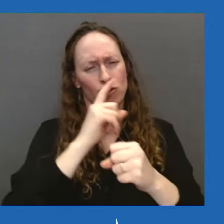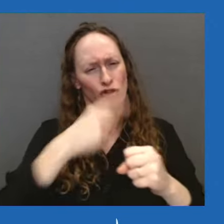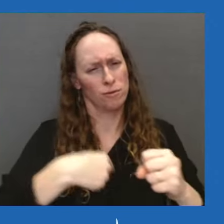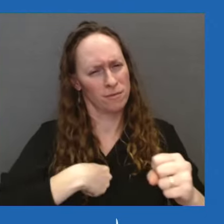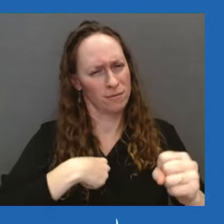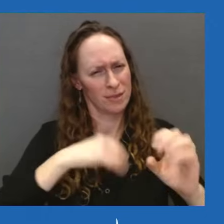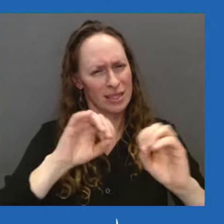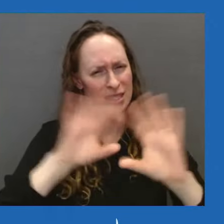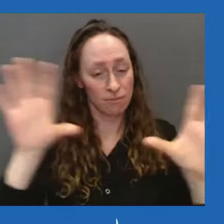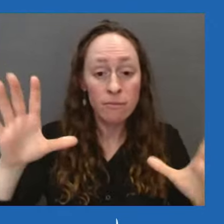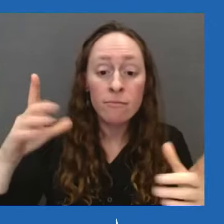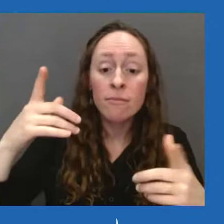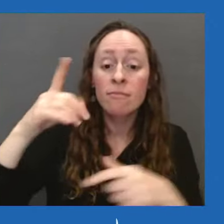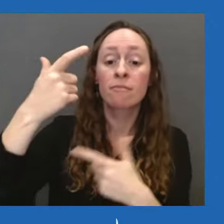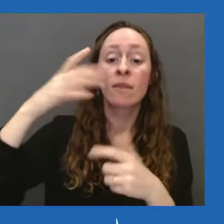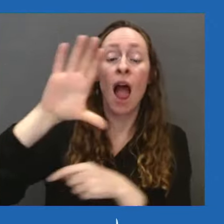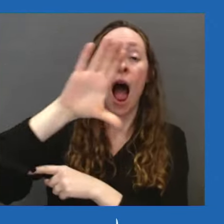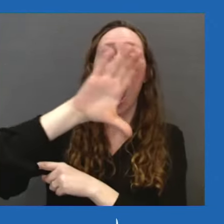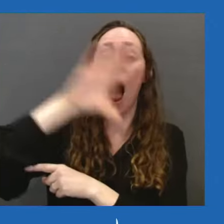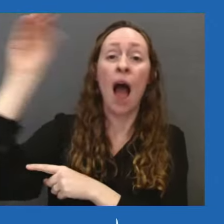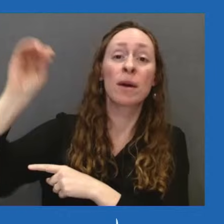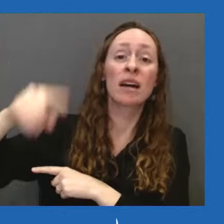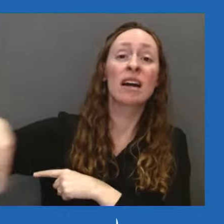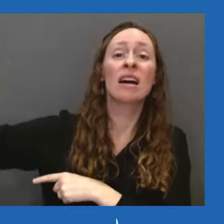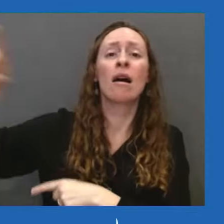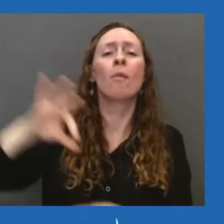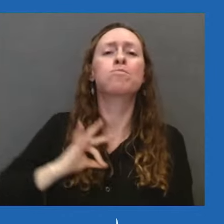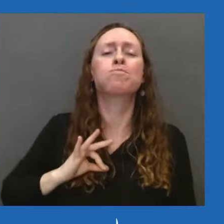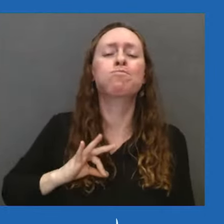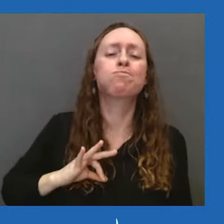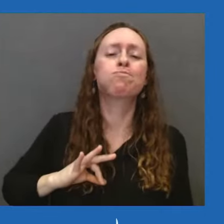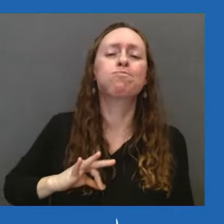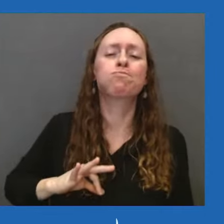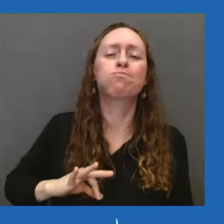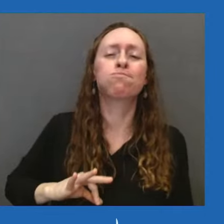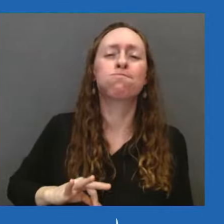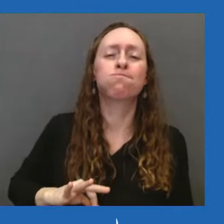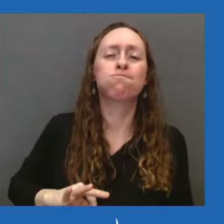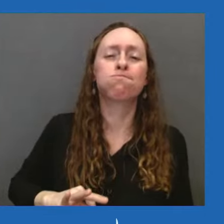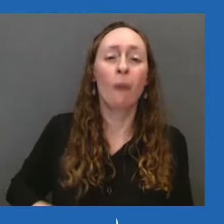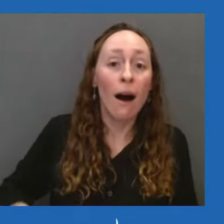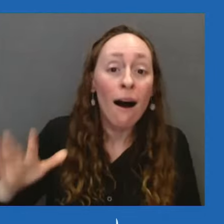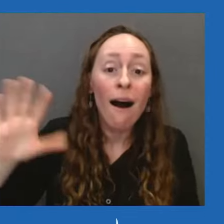price gouging and, as my friend Senator Bobby Casey in Pennsylvania calls it, "greed-flation."